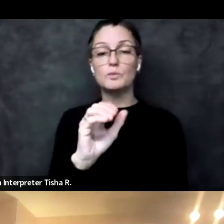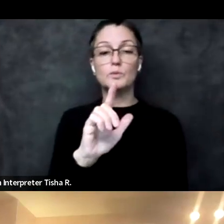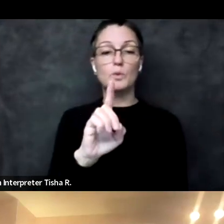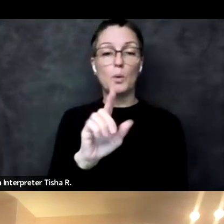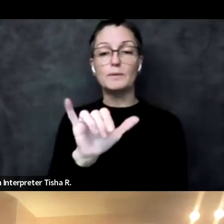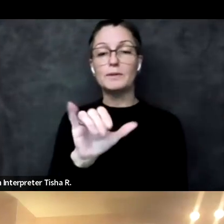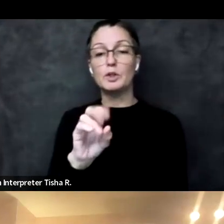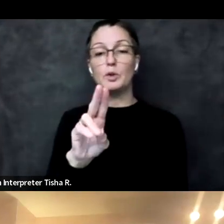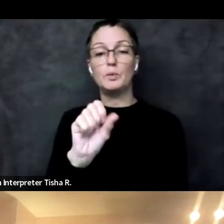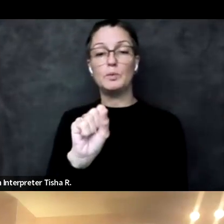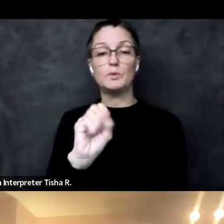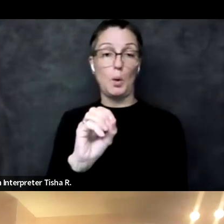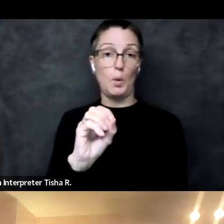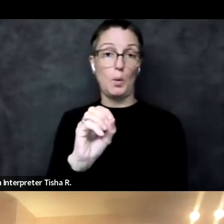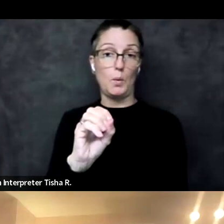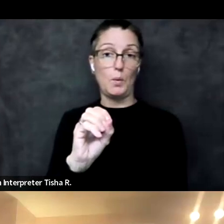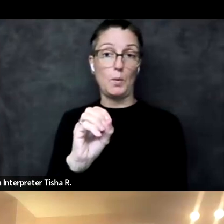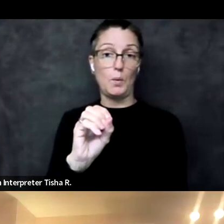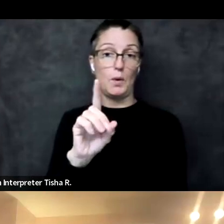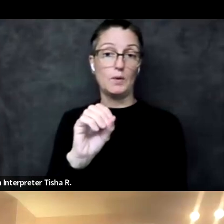I told you so doc that's at